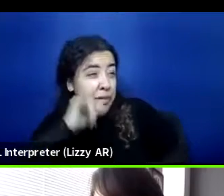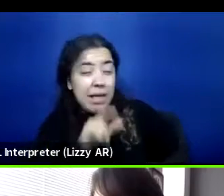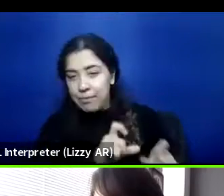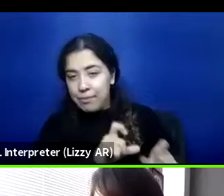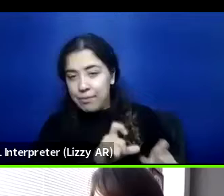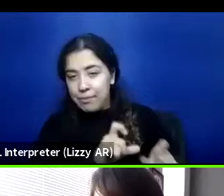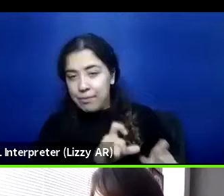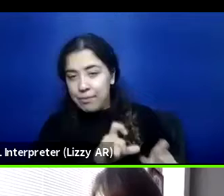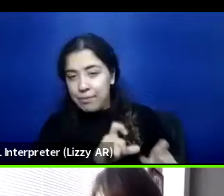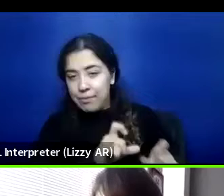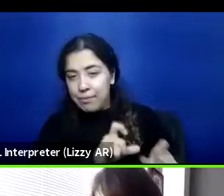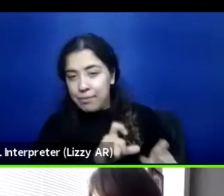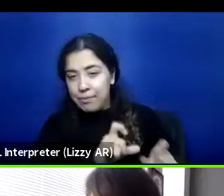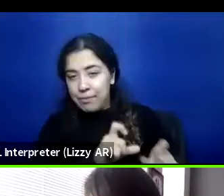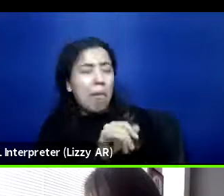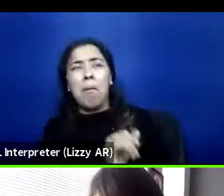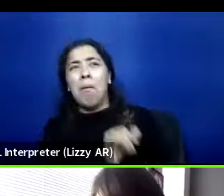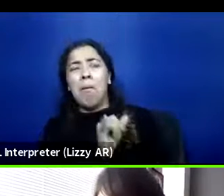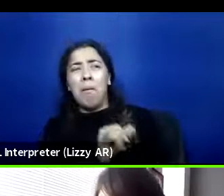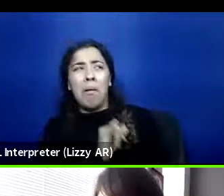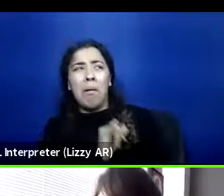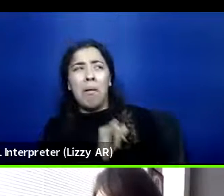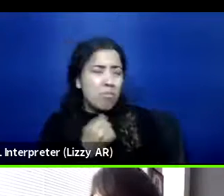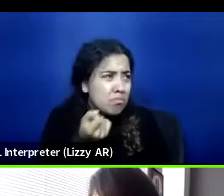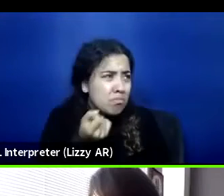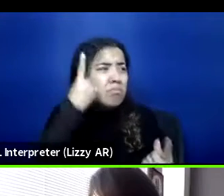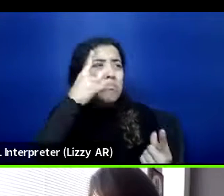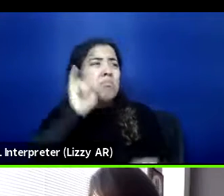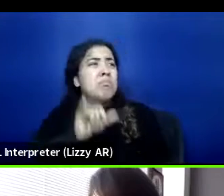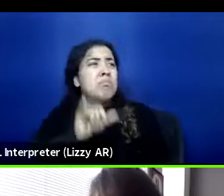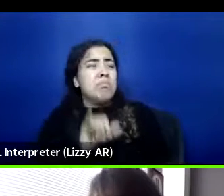Really, as our world shifts to remote, everything right now,